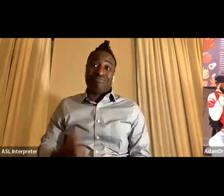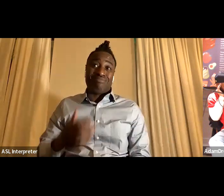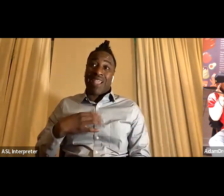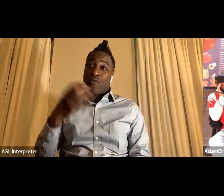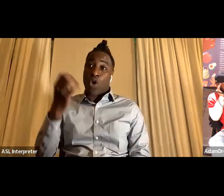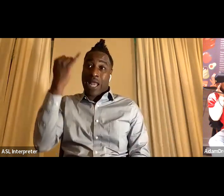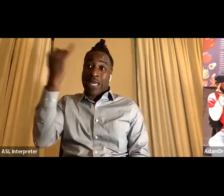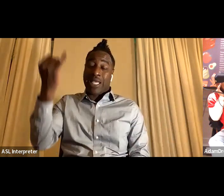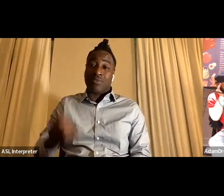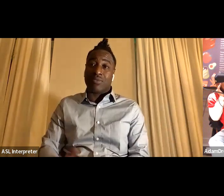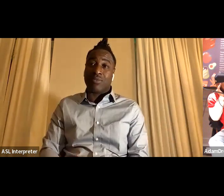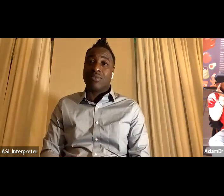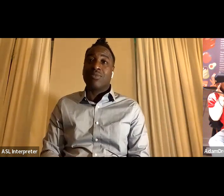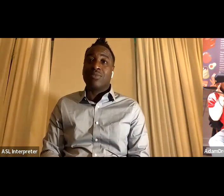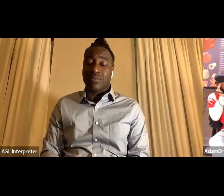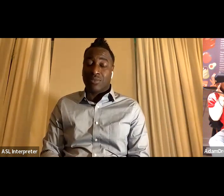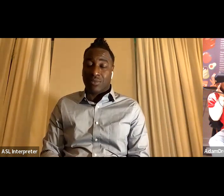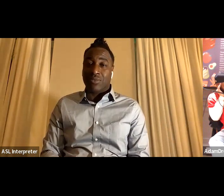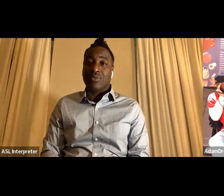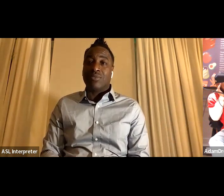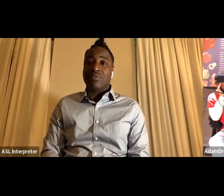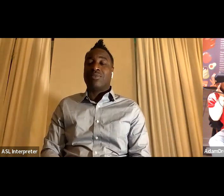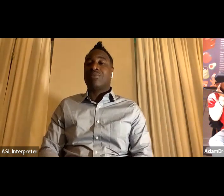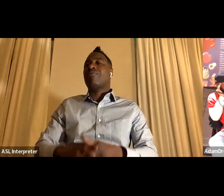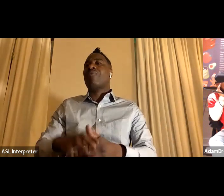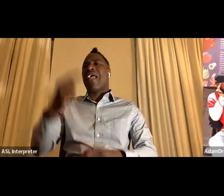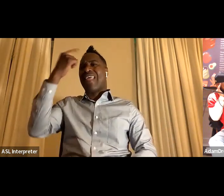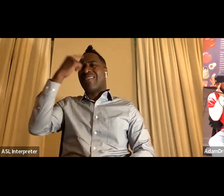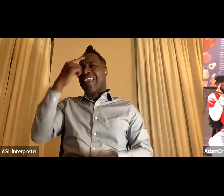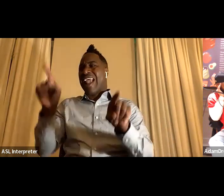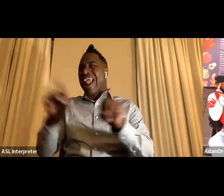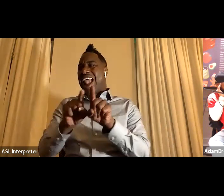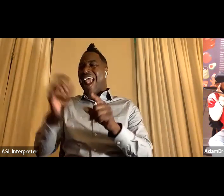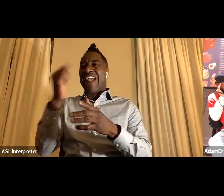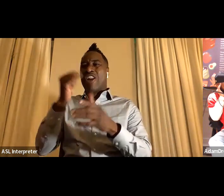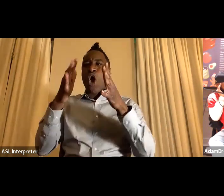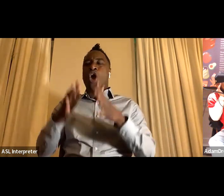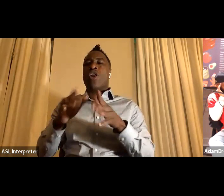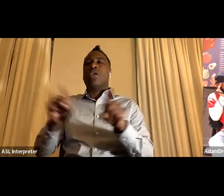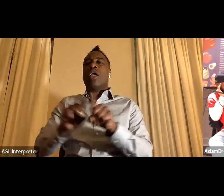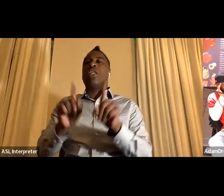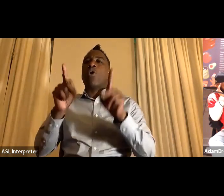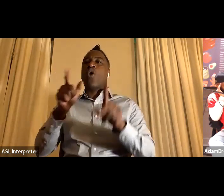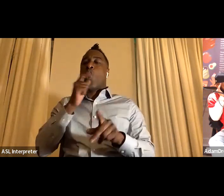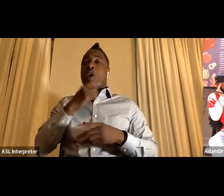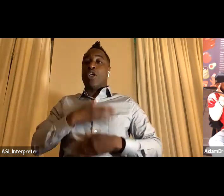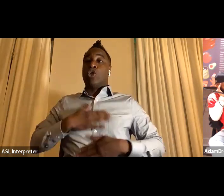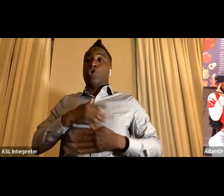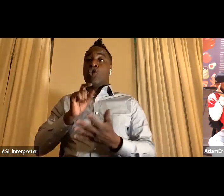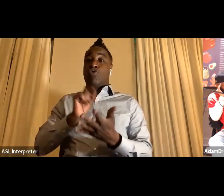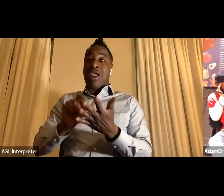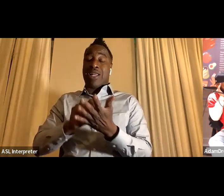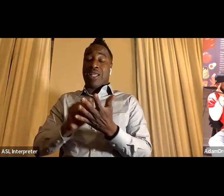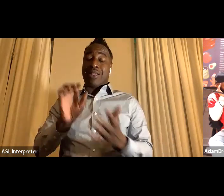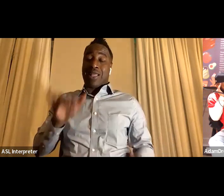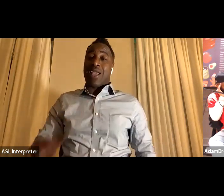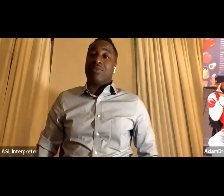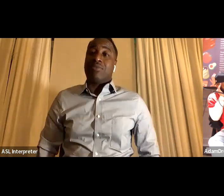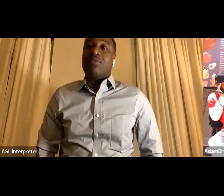I think as an artist, but also as someone who enjoys writing it definitely is. I think sometimes it can be unfair